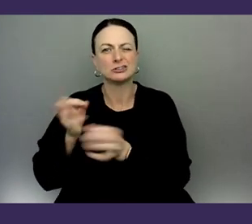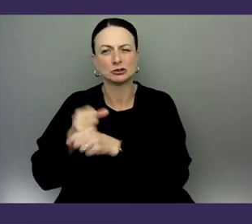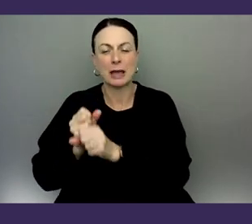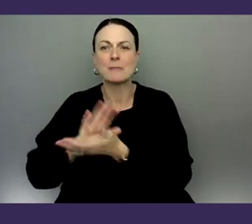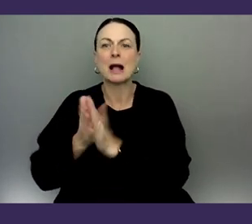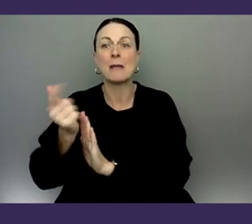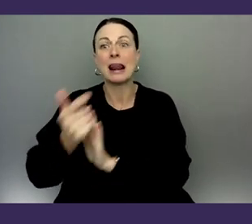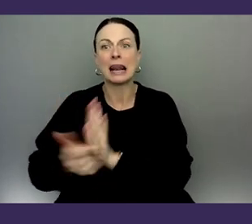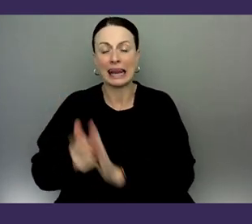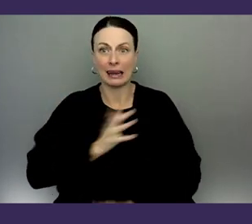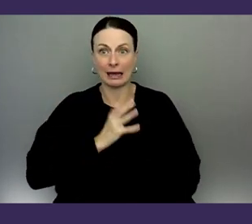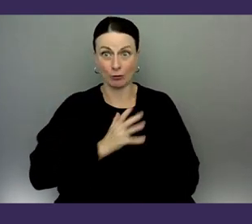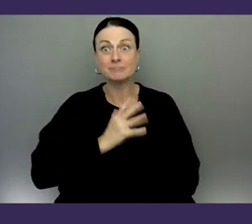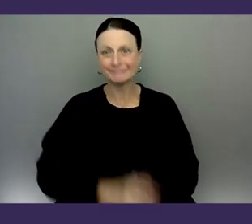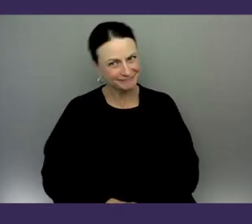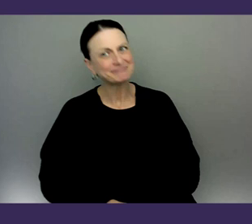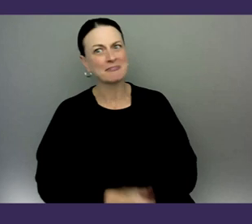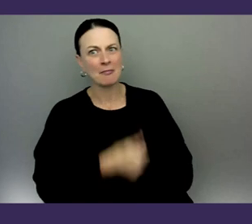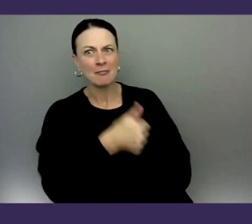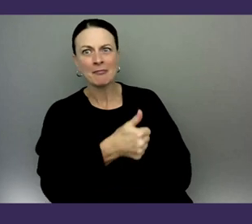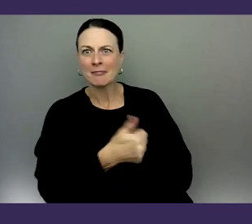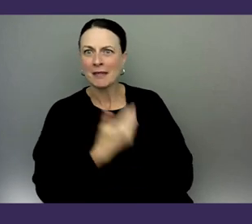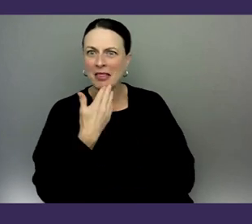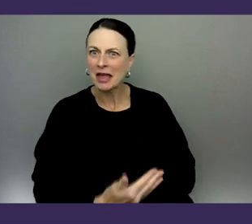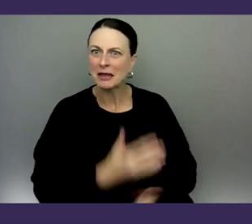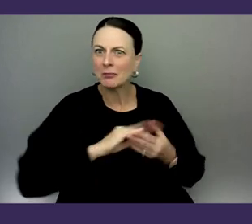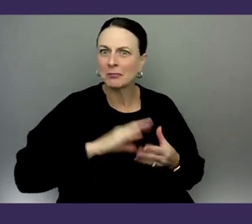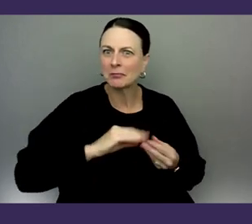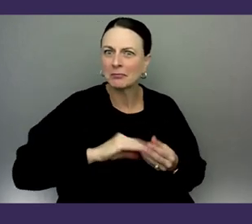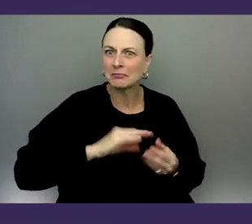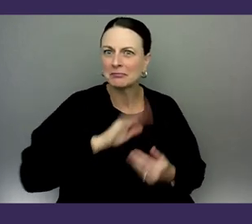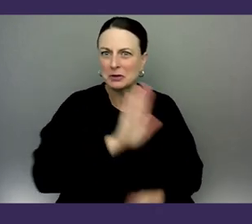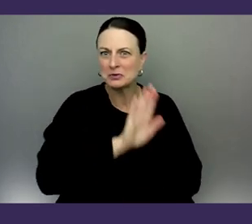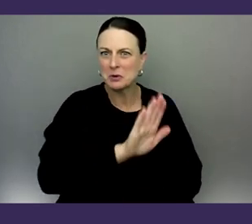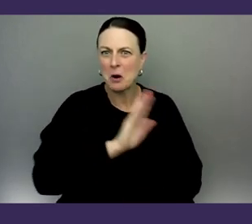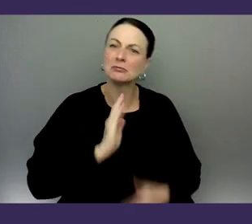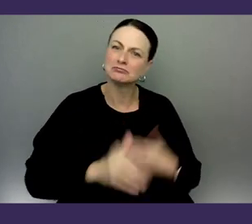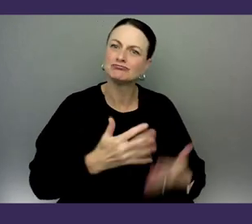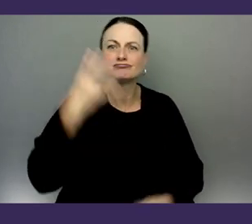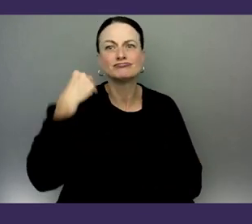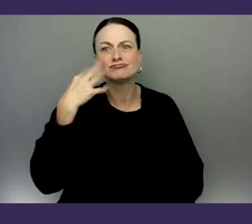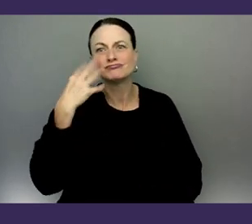That's awesome, thank you so much for telling us a bit about how you got to using SDM